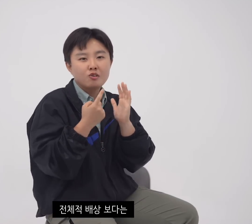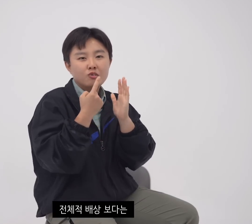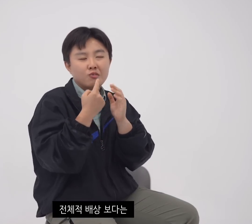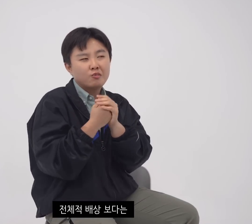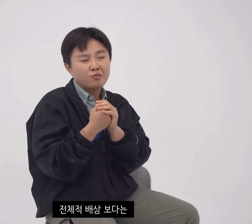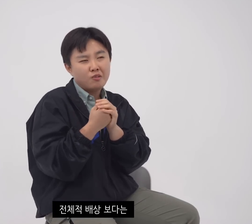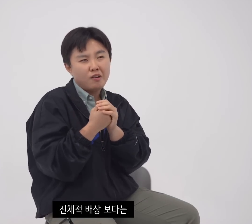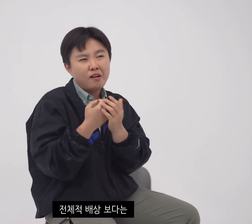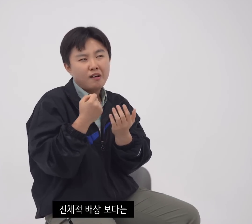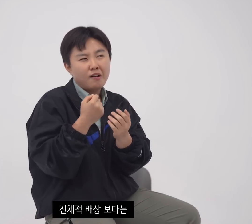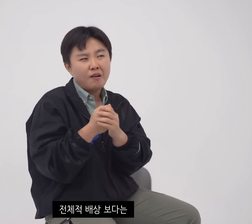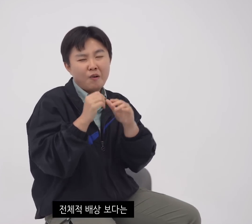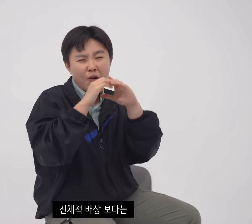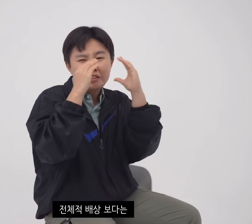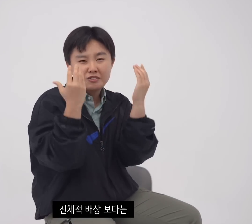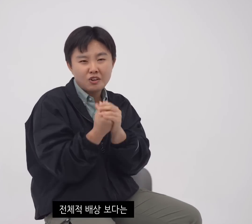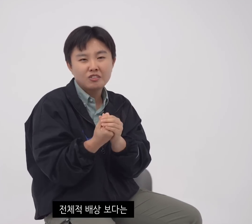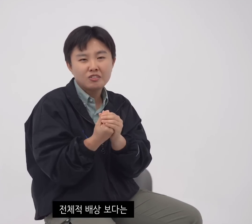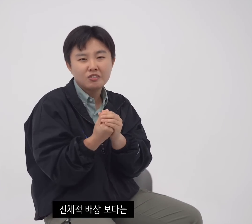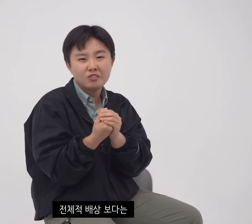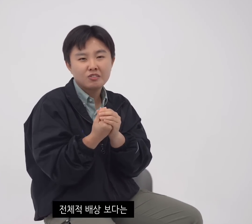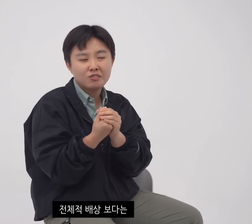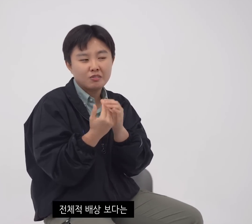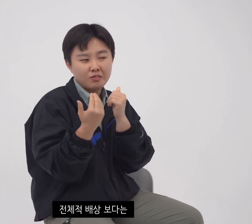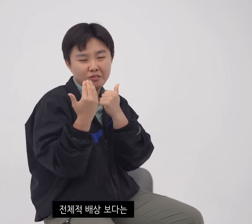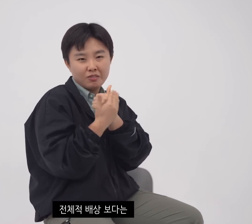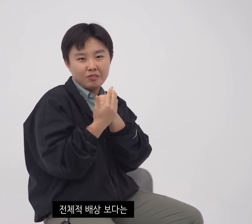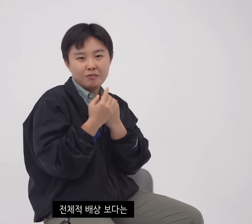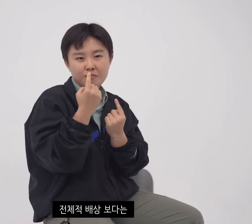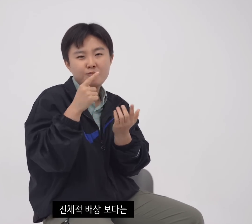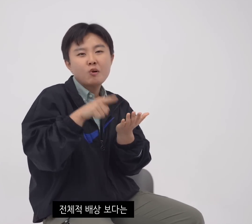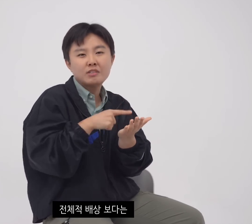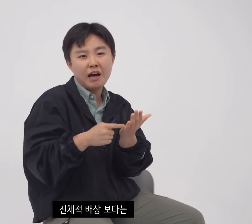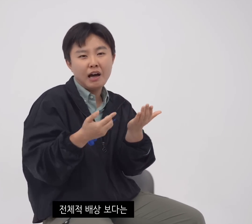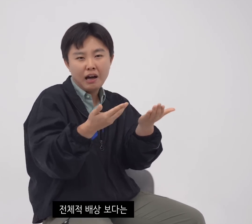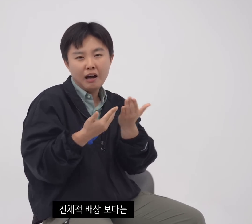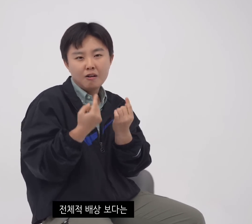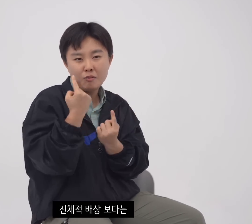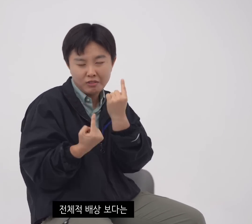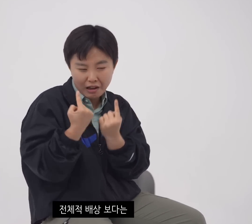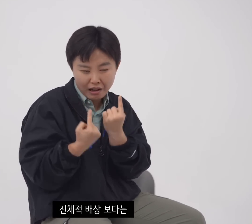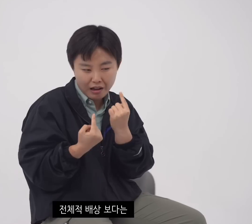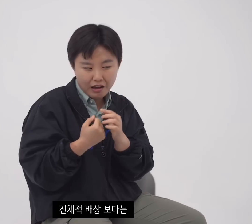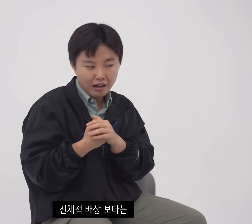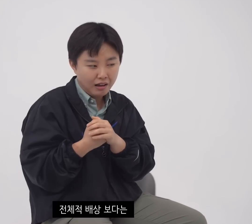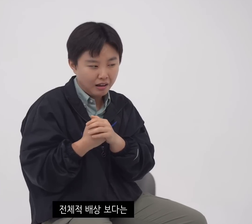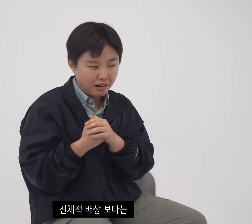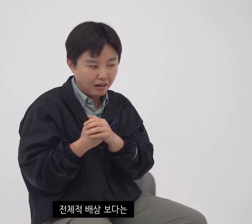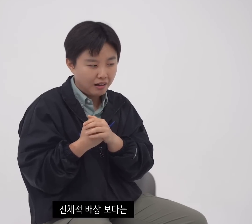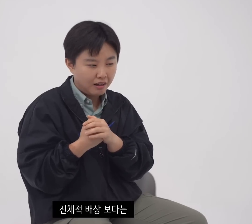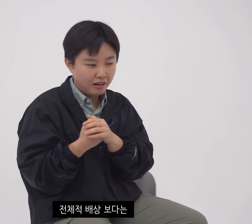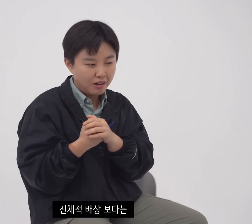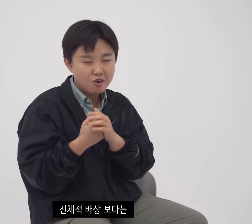but they only compensated for the cochlear implant revision surgery